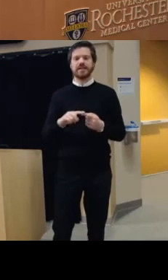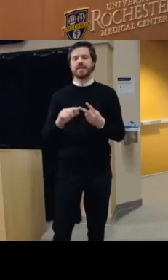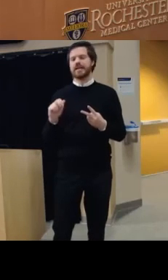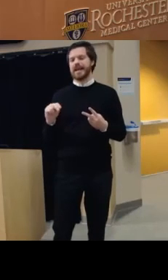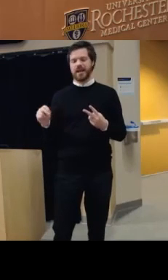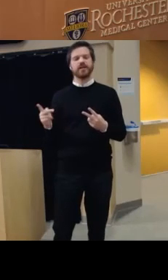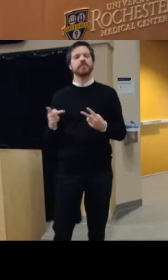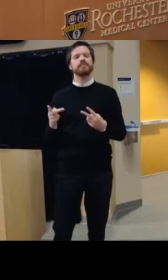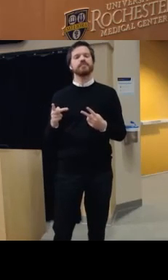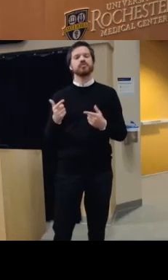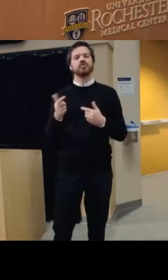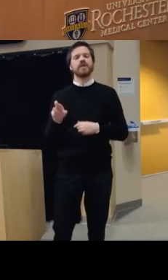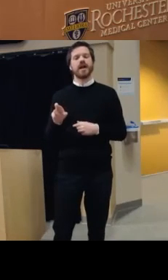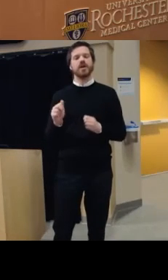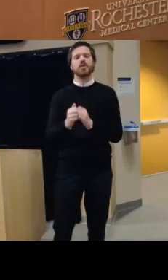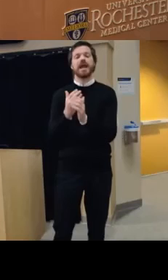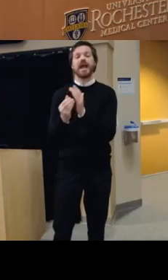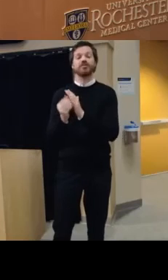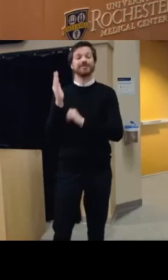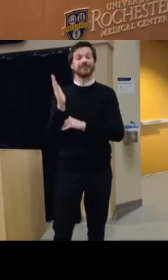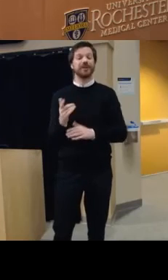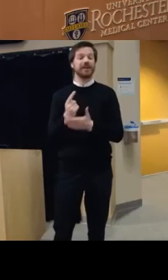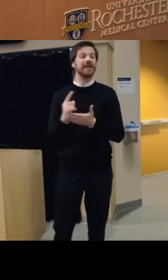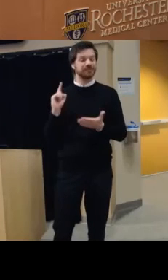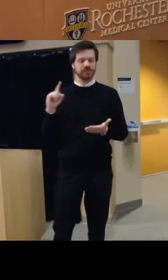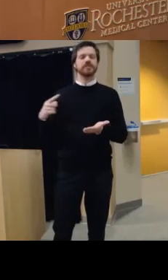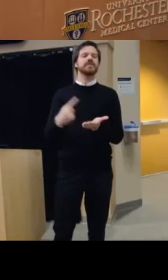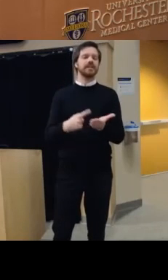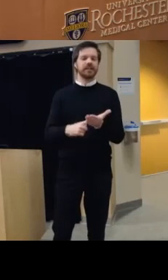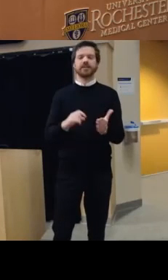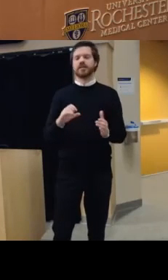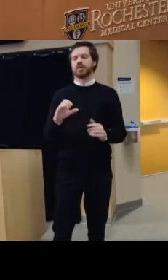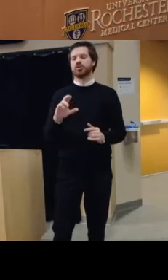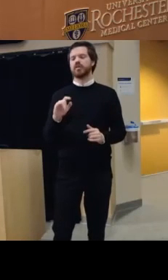up Grand rounds with an external speaker last week talking about critical incident debriefs